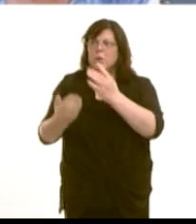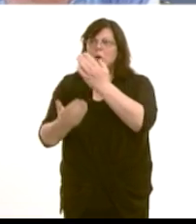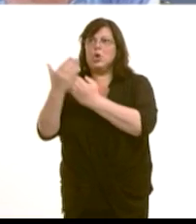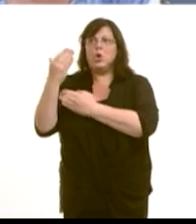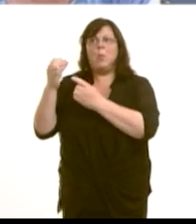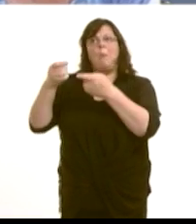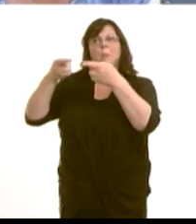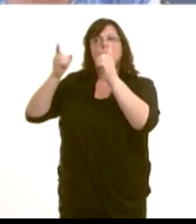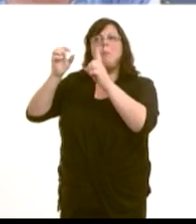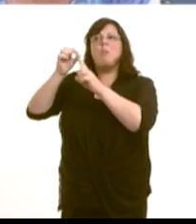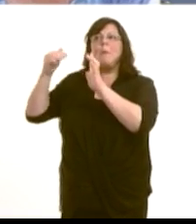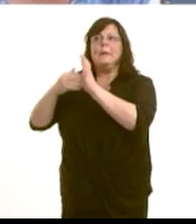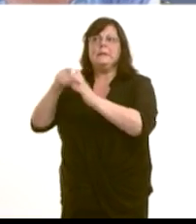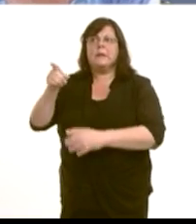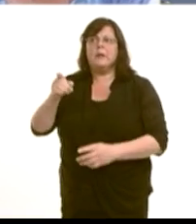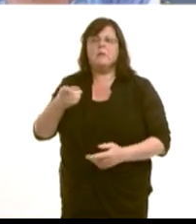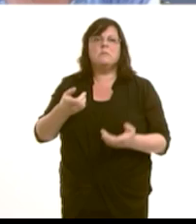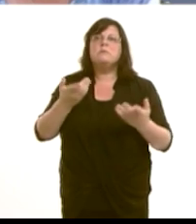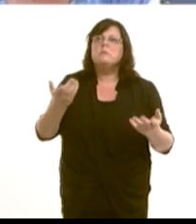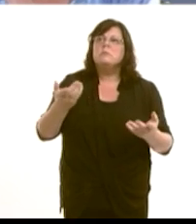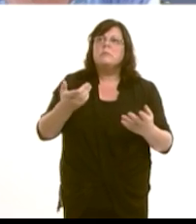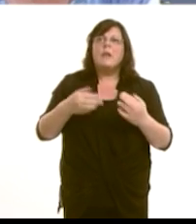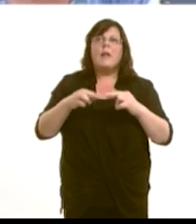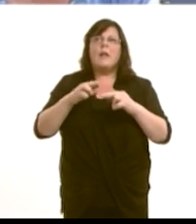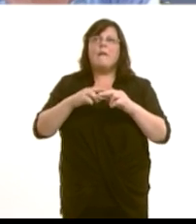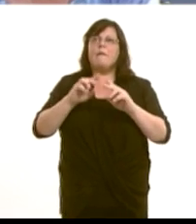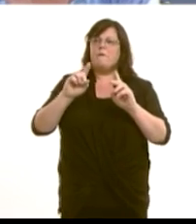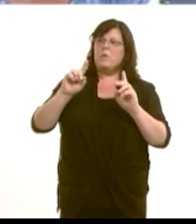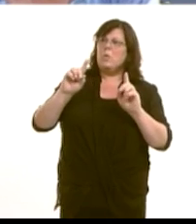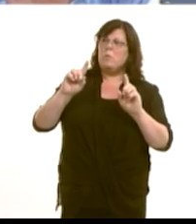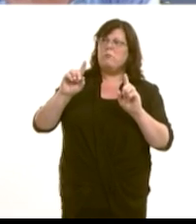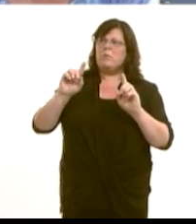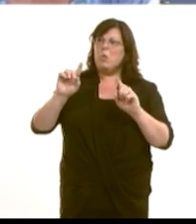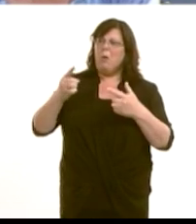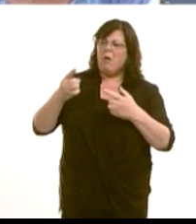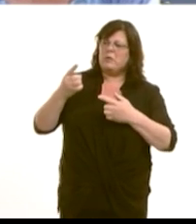And, if you are unable to hold the new Tory leader in Westminster to account for the promises